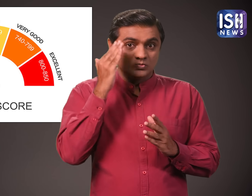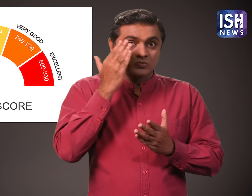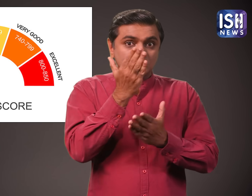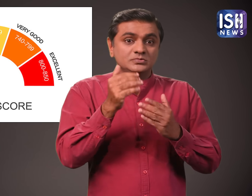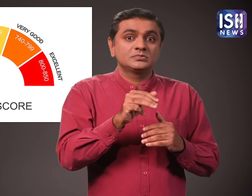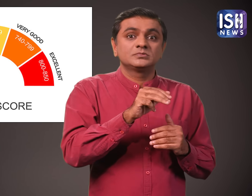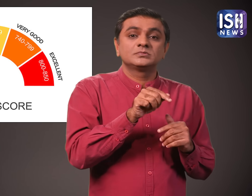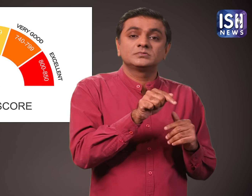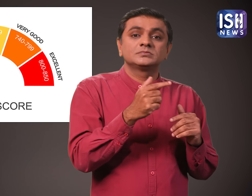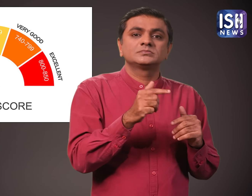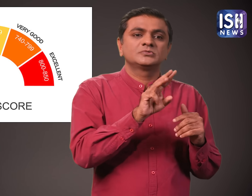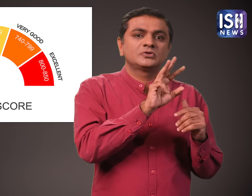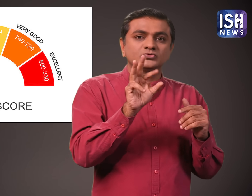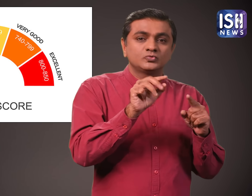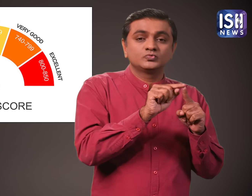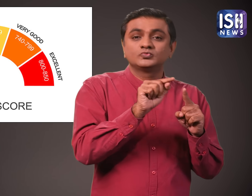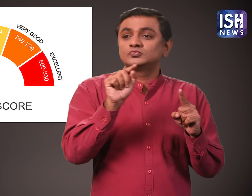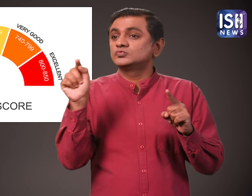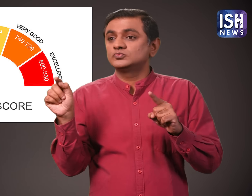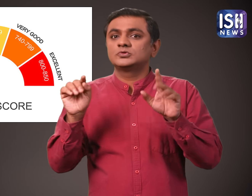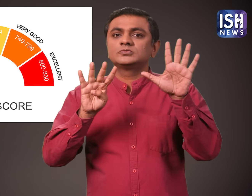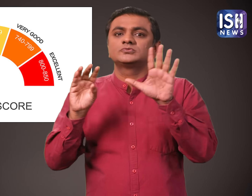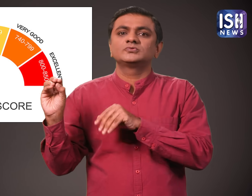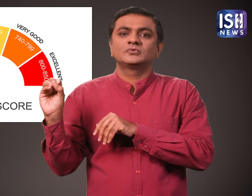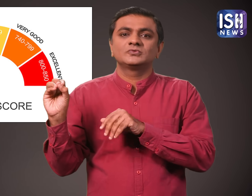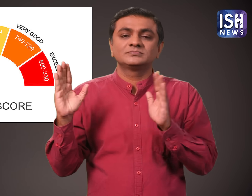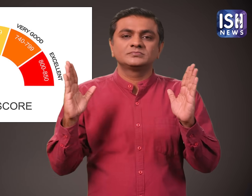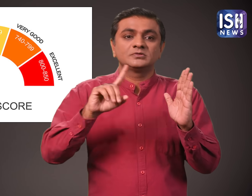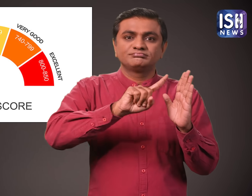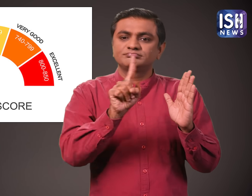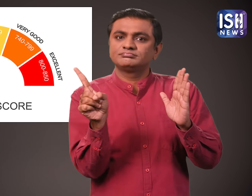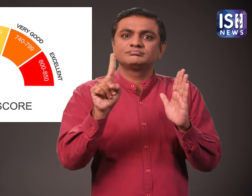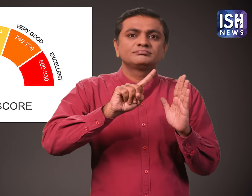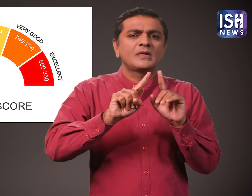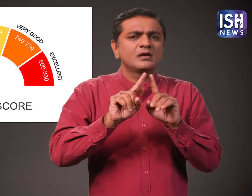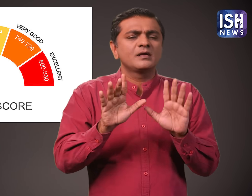The score is a number between 300 and 900.